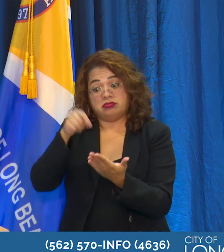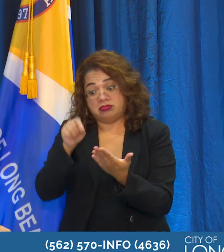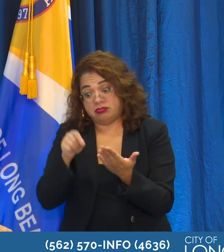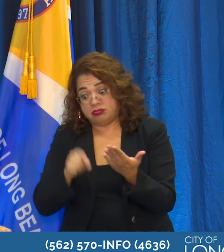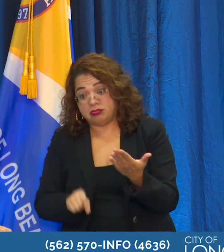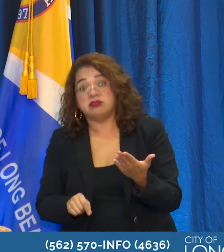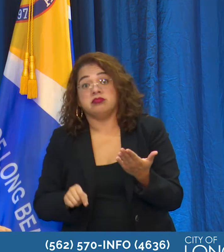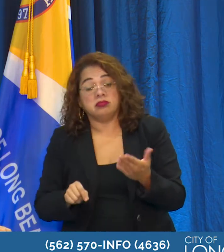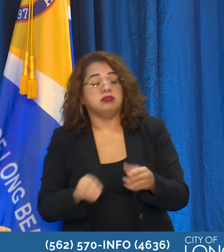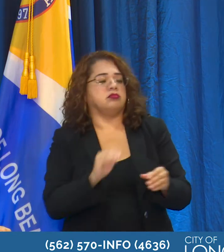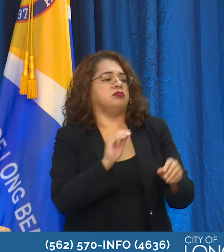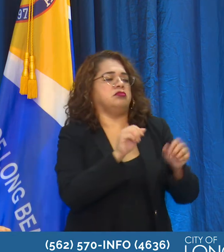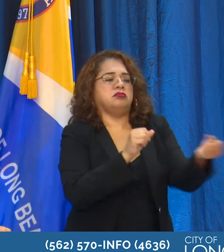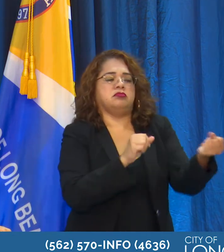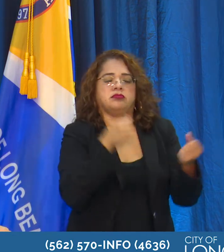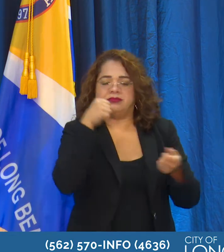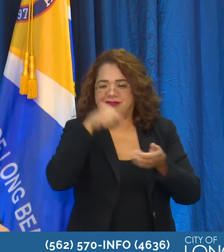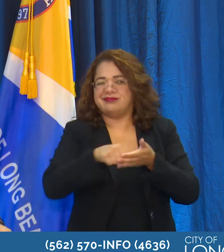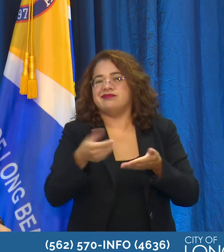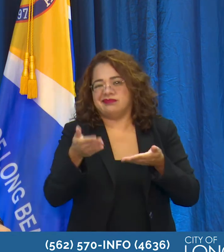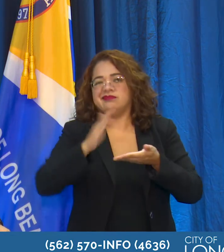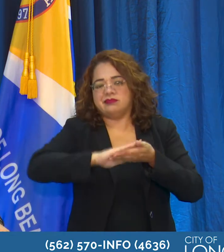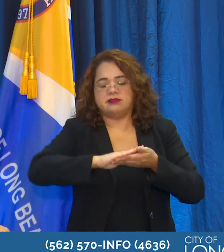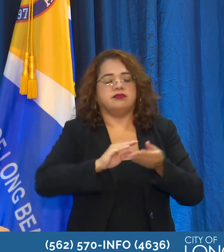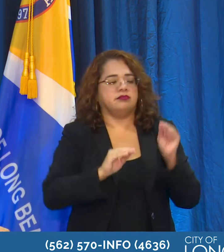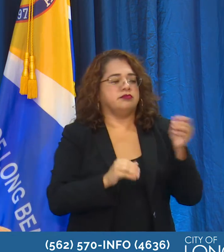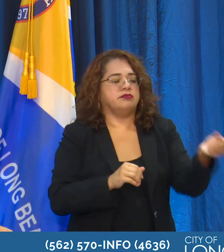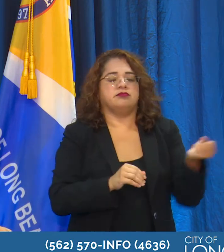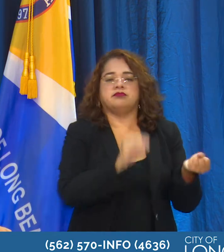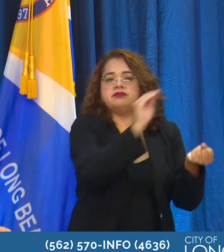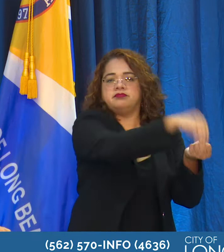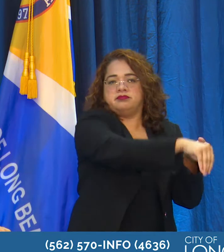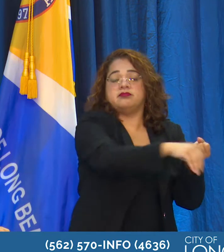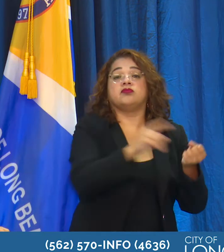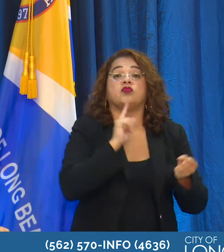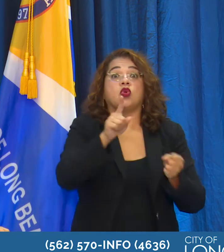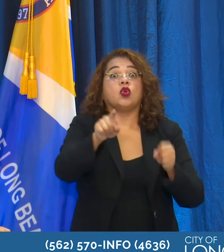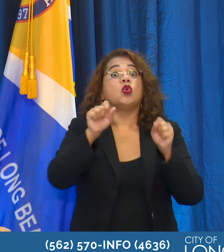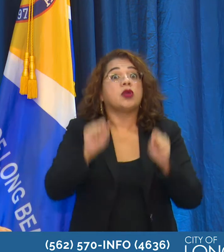And so again, while there surely is going to be opportunity to vote in person, if that